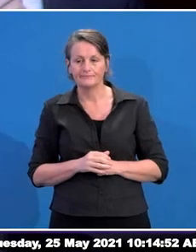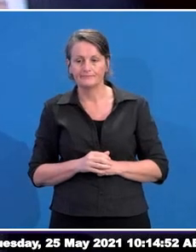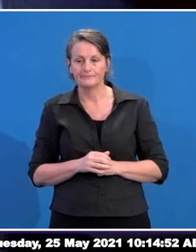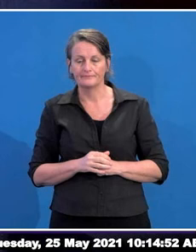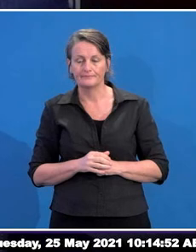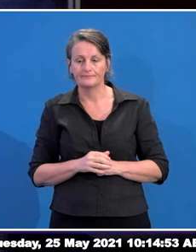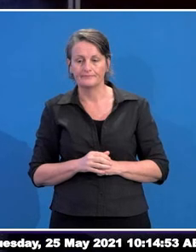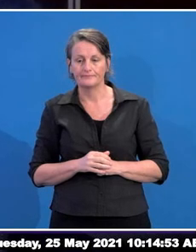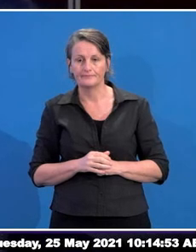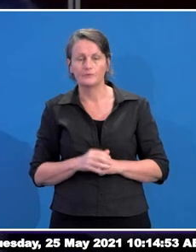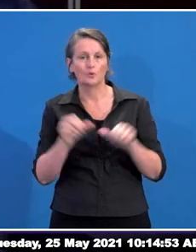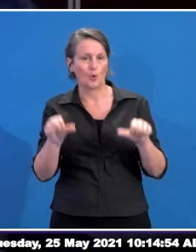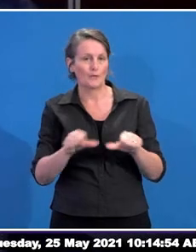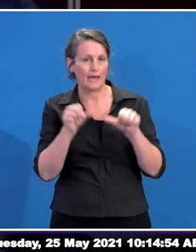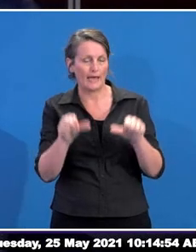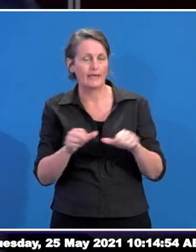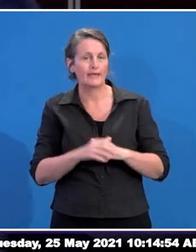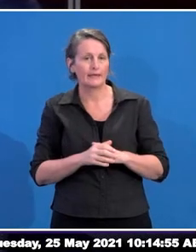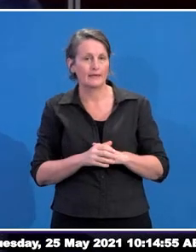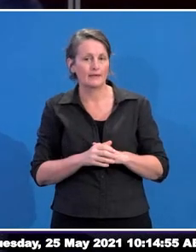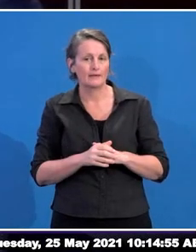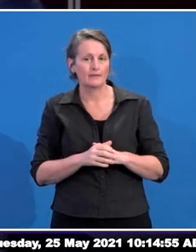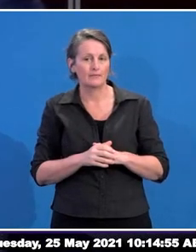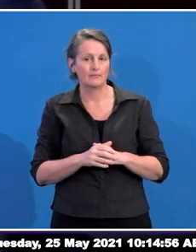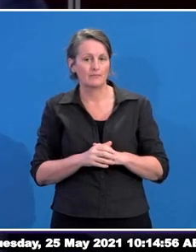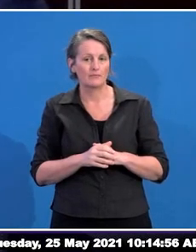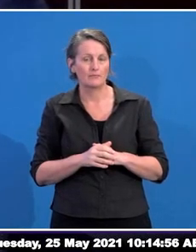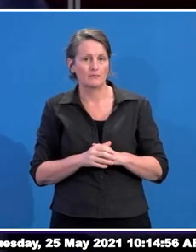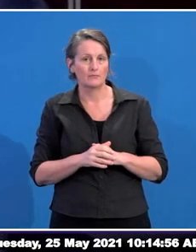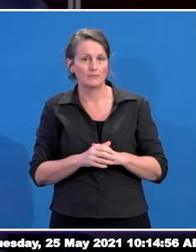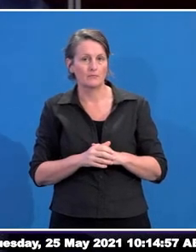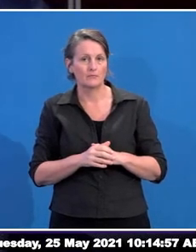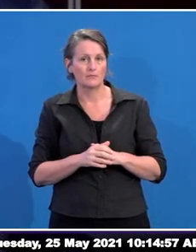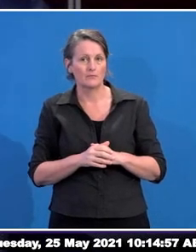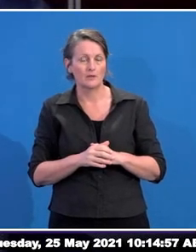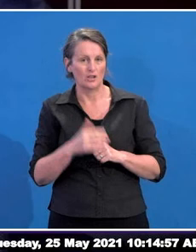Yeah. MS EASTMAN: OK. And so you don't necessarily, can I say, summarizing this email